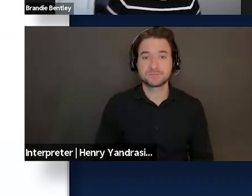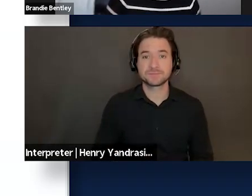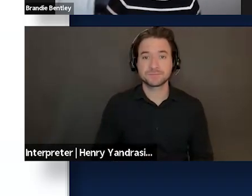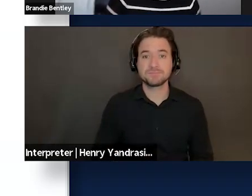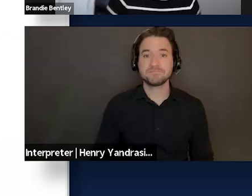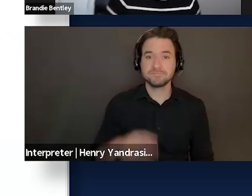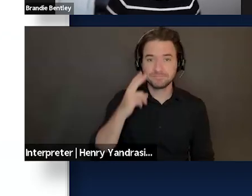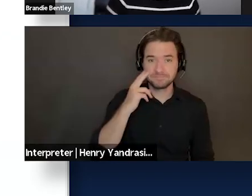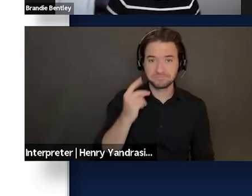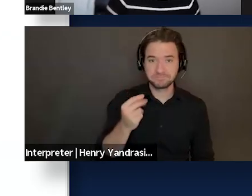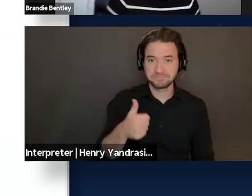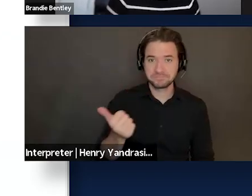See? Yep, and this is all years 2016 to 2023.